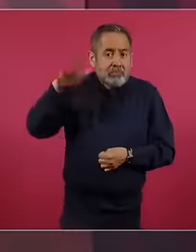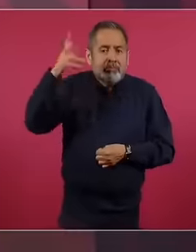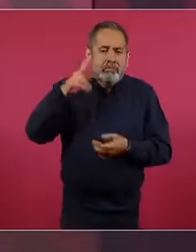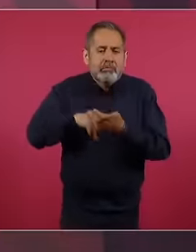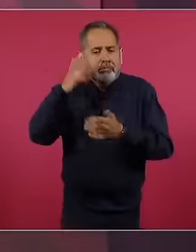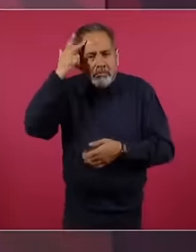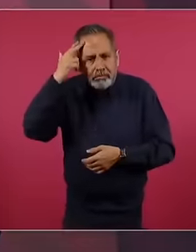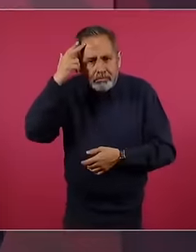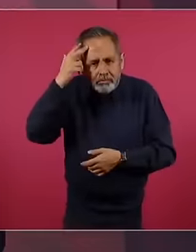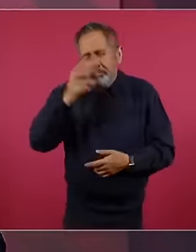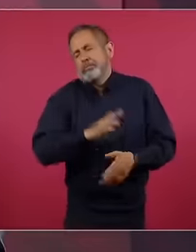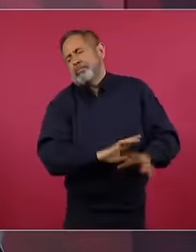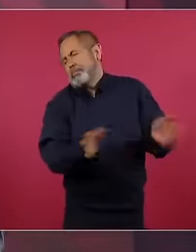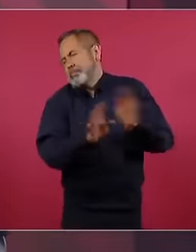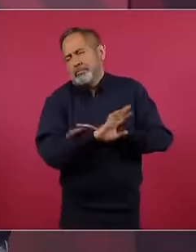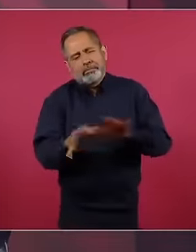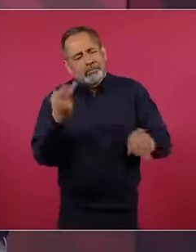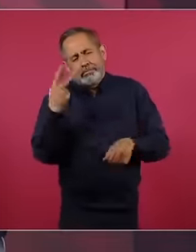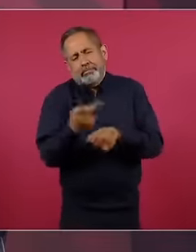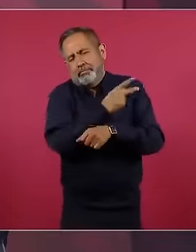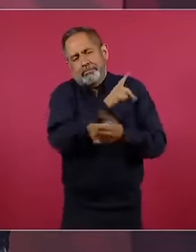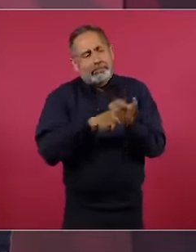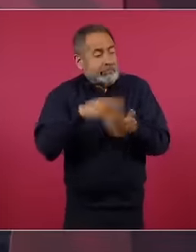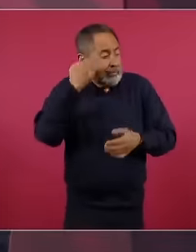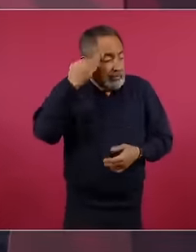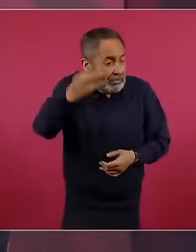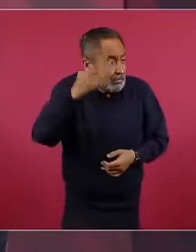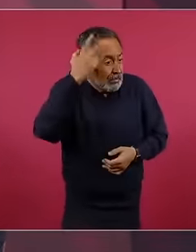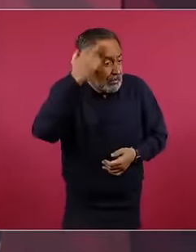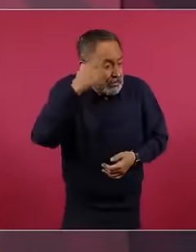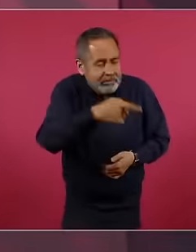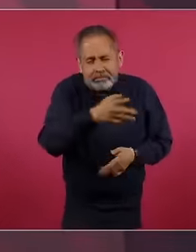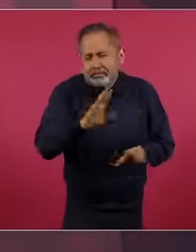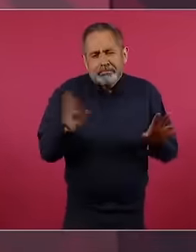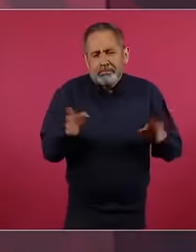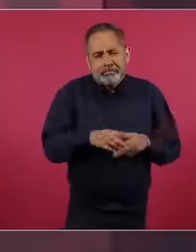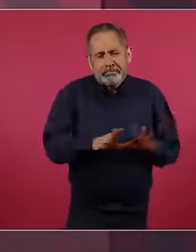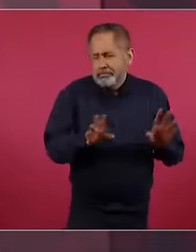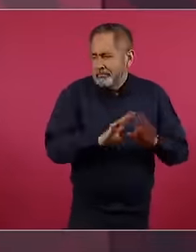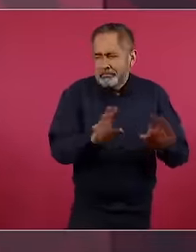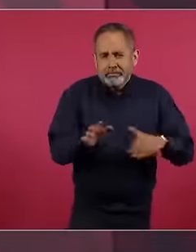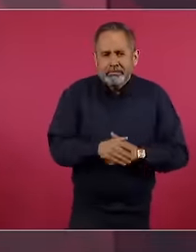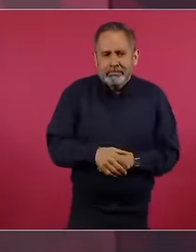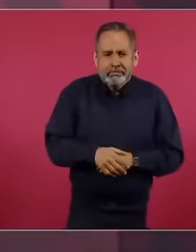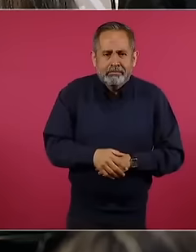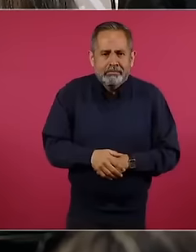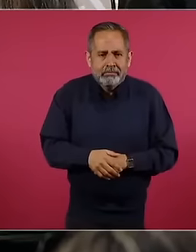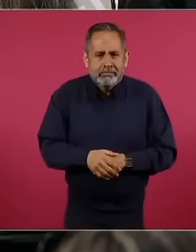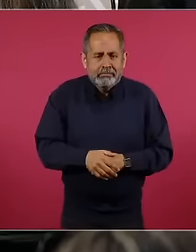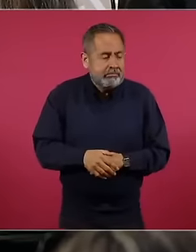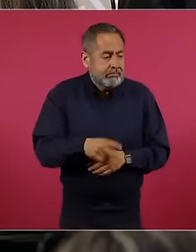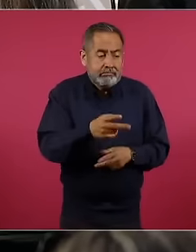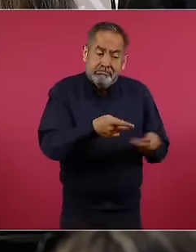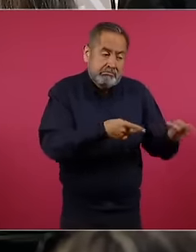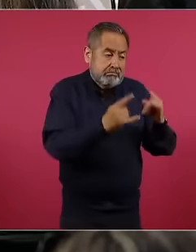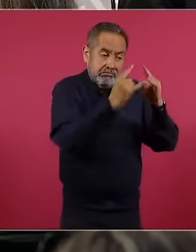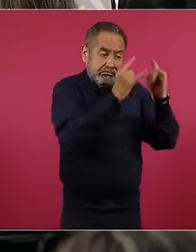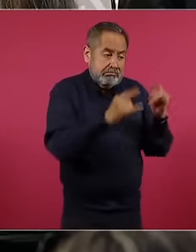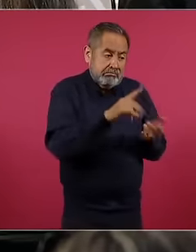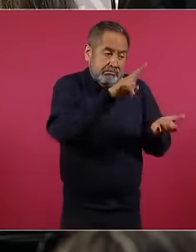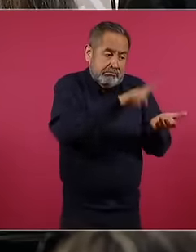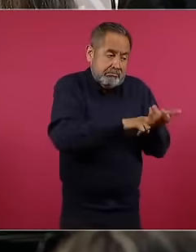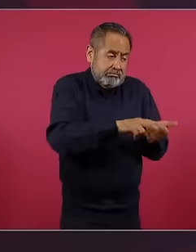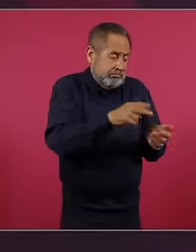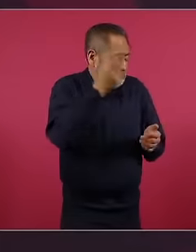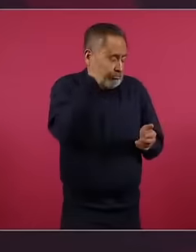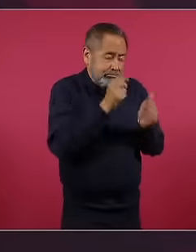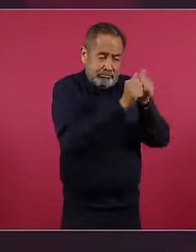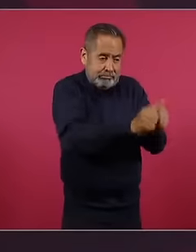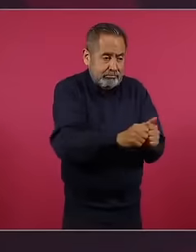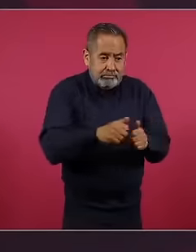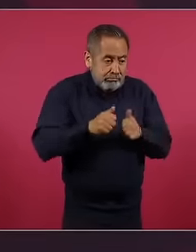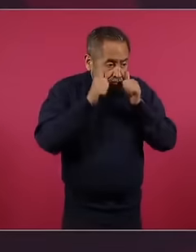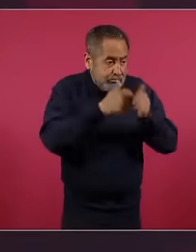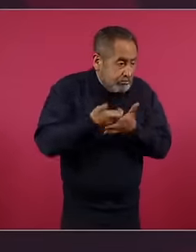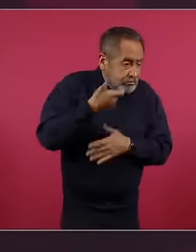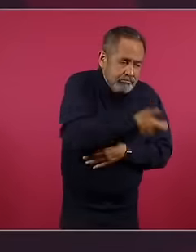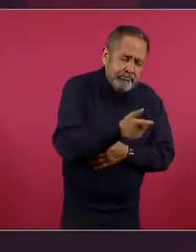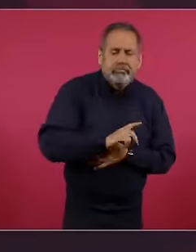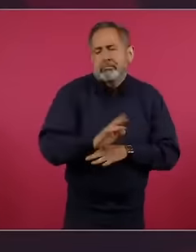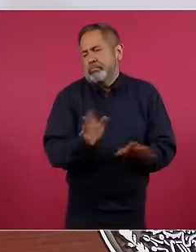this one to prepare his his camp and this